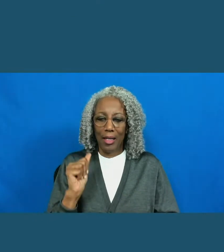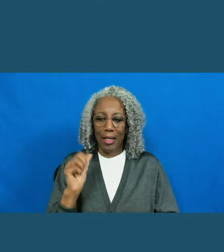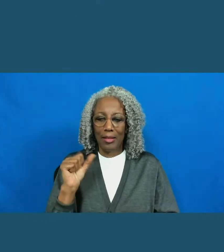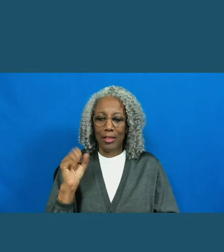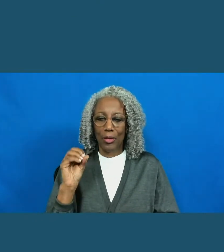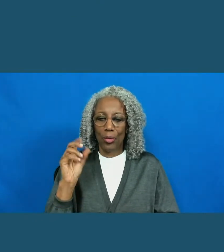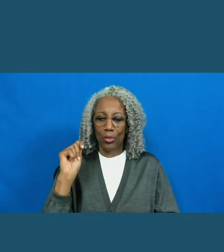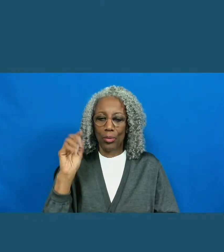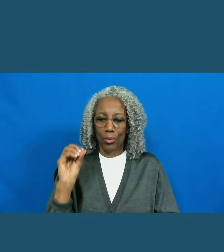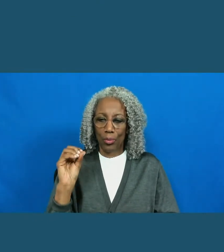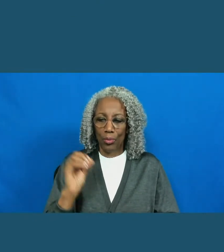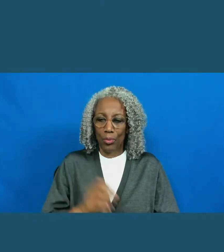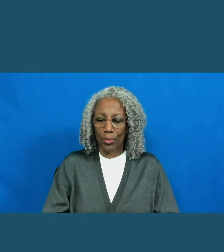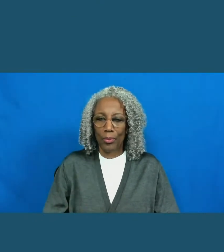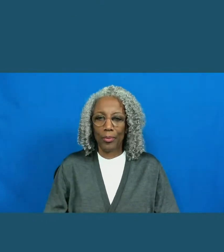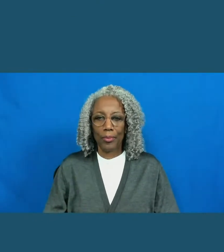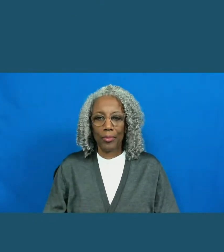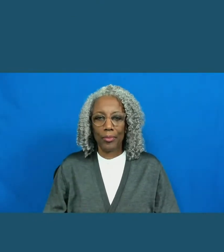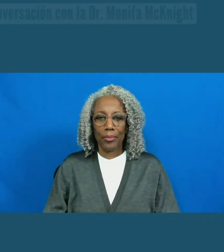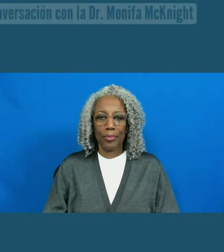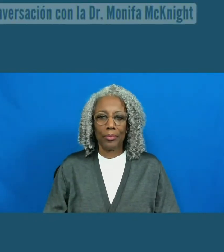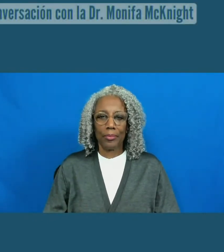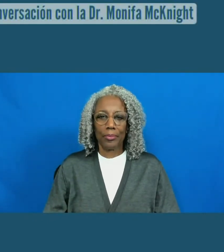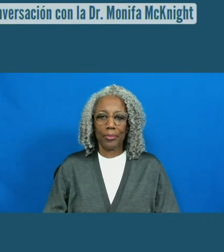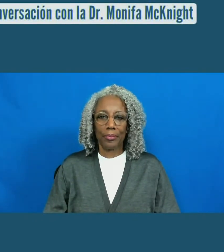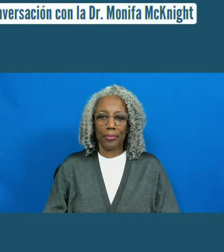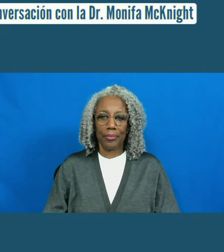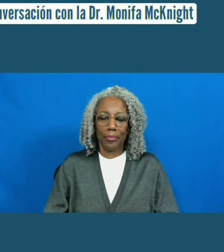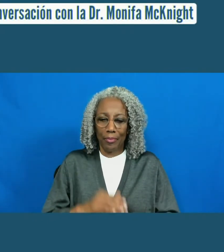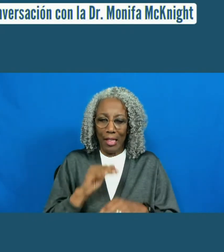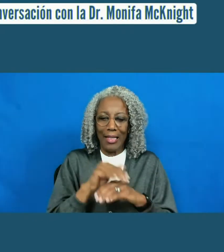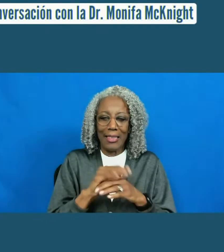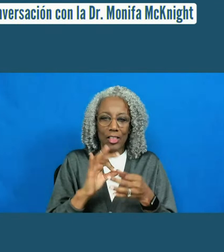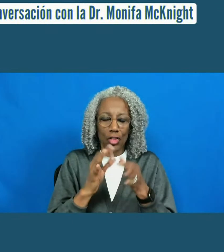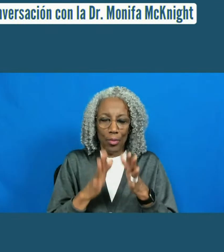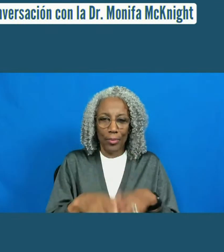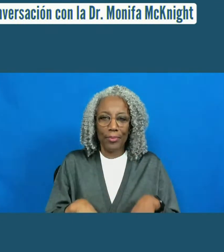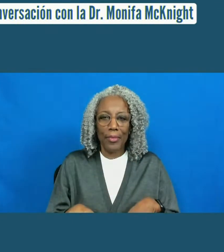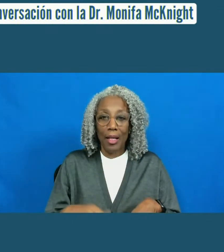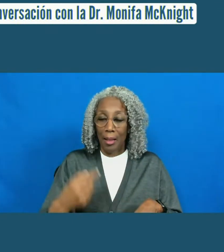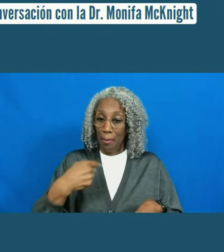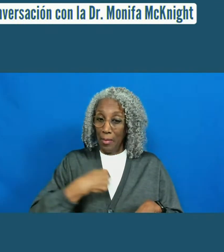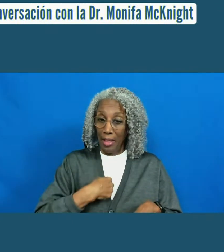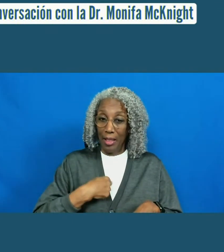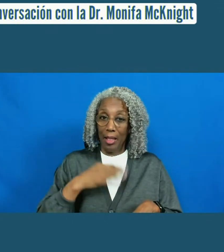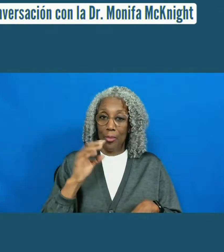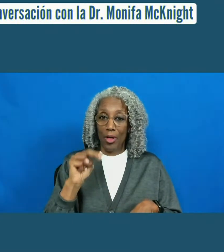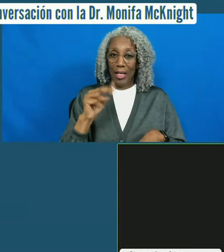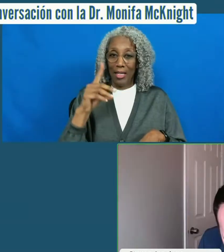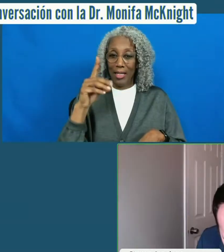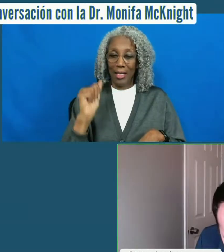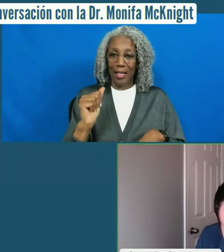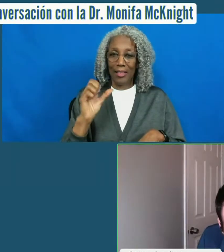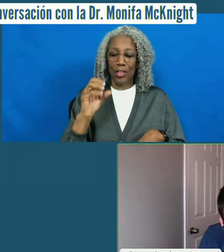Señales elemental y otros niños